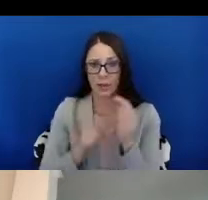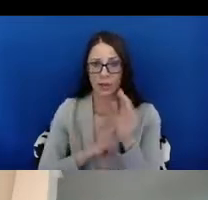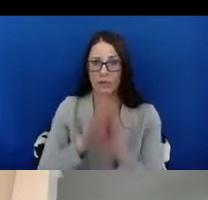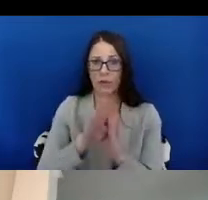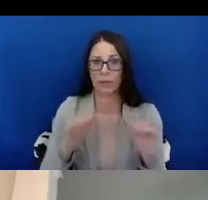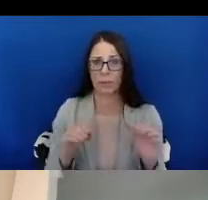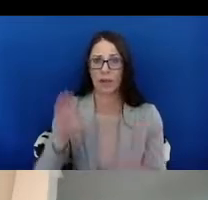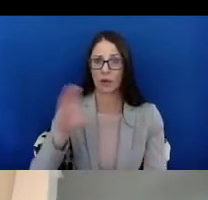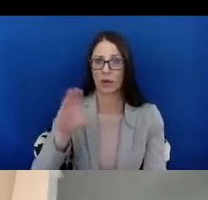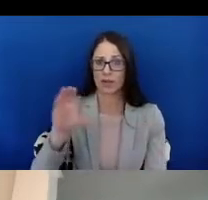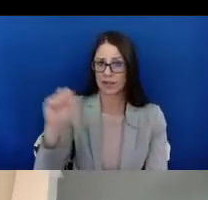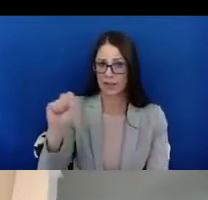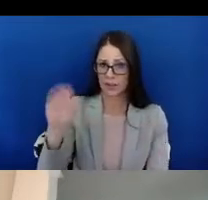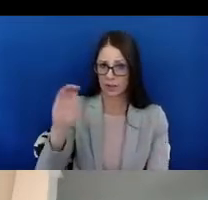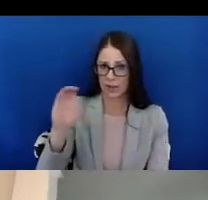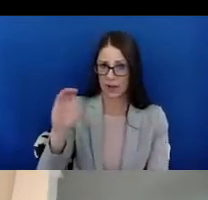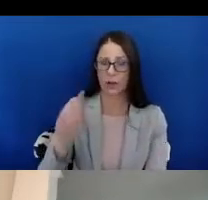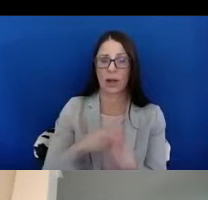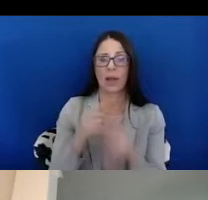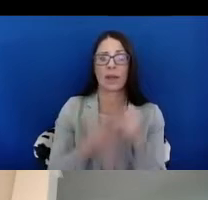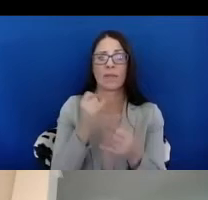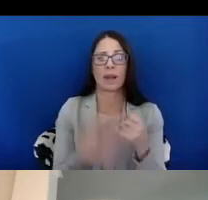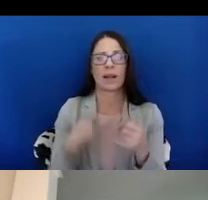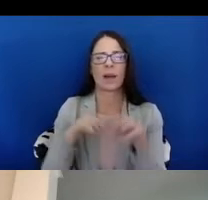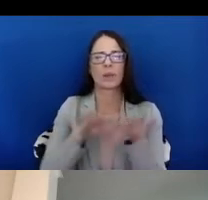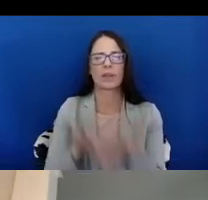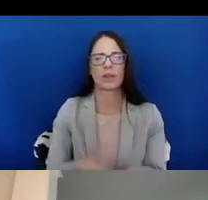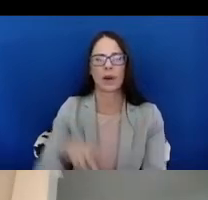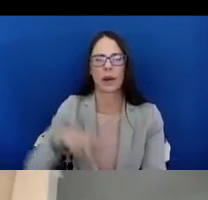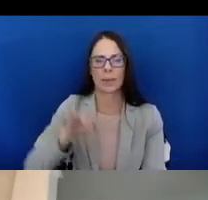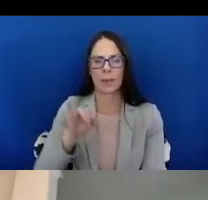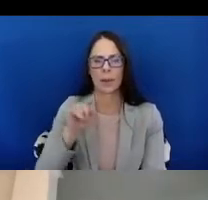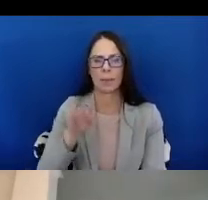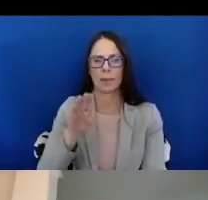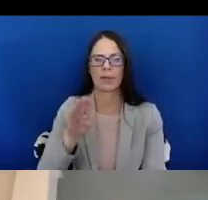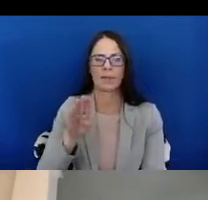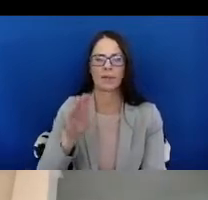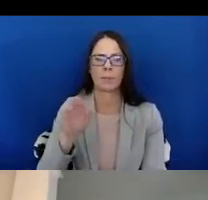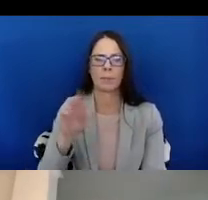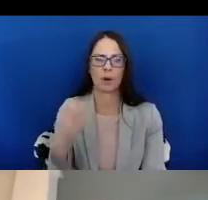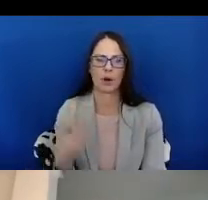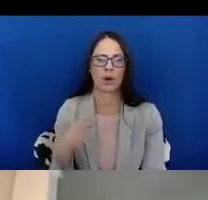15:54:42 And finally I will describe the Pittsburgh framework. A CSE that pays attention to able